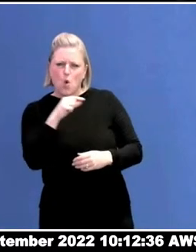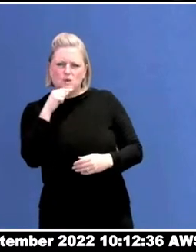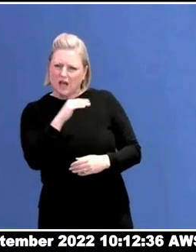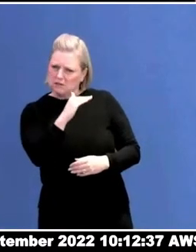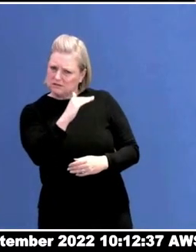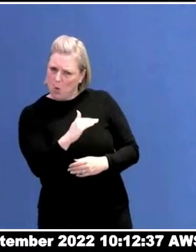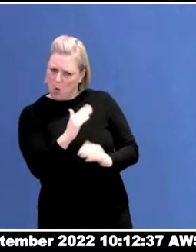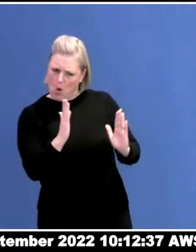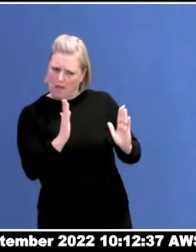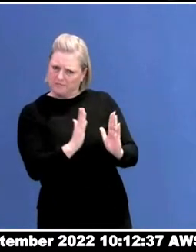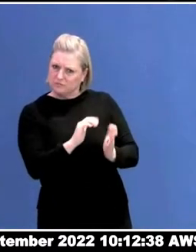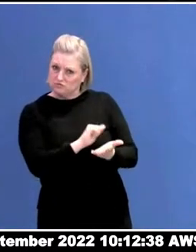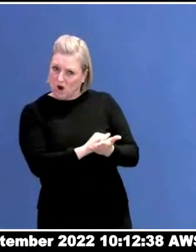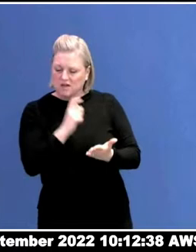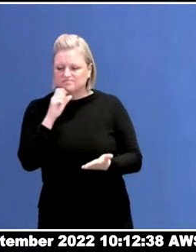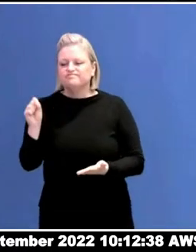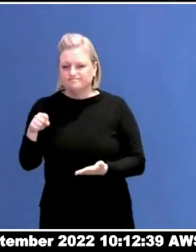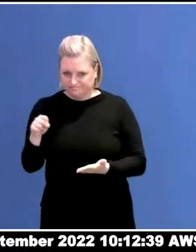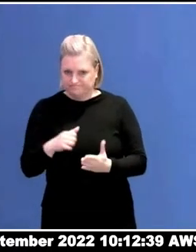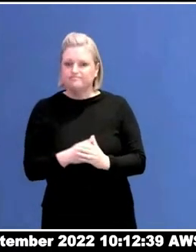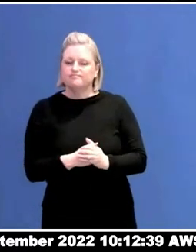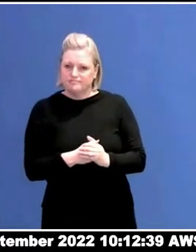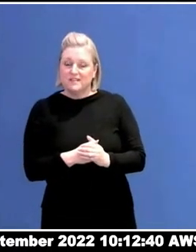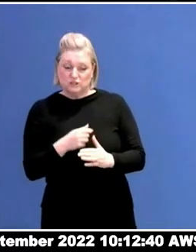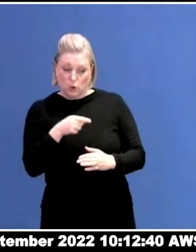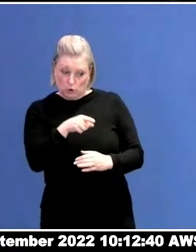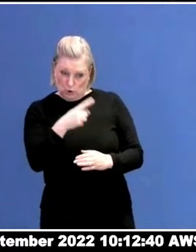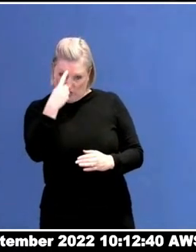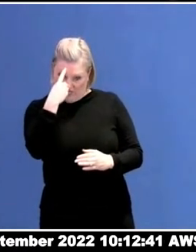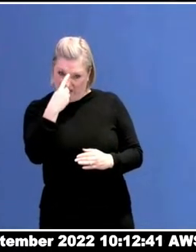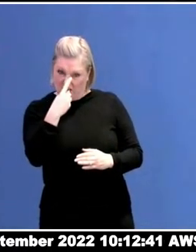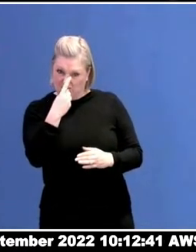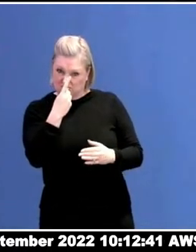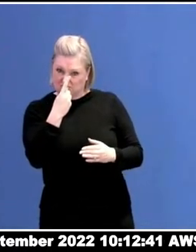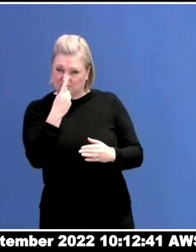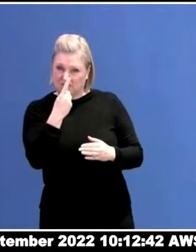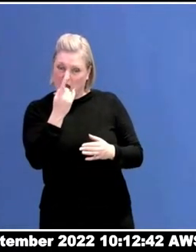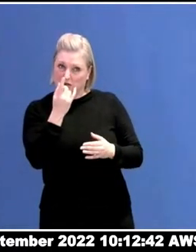Very much so. MR GRIFFIN: And did that, to your observation, make him behave in a way